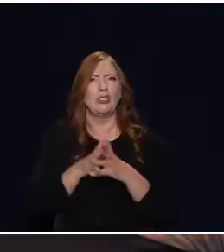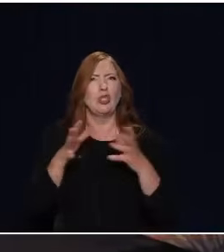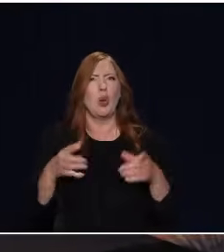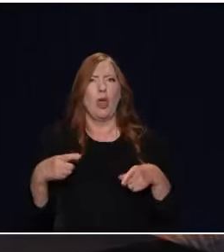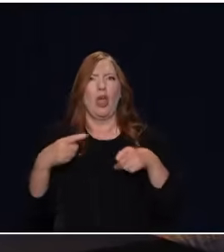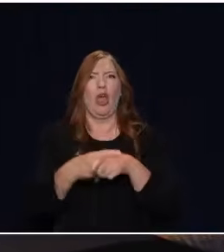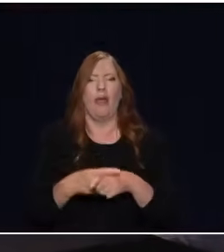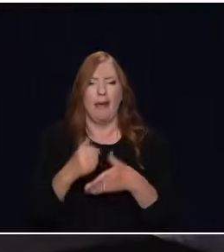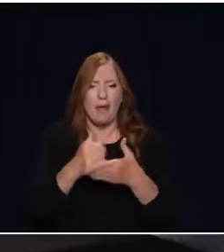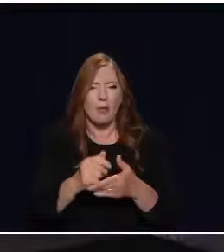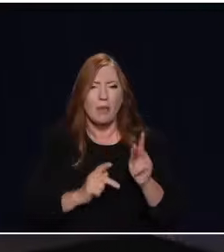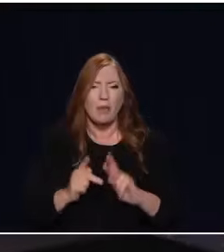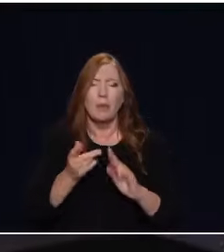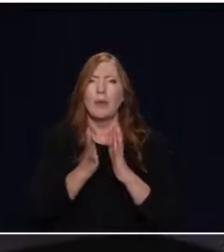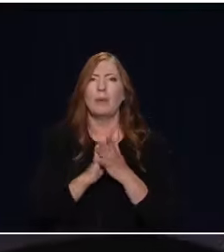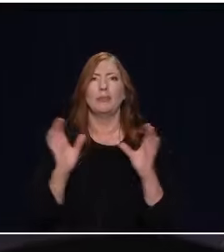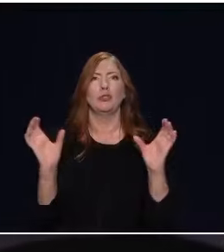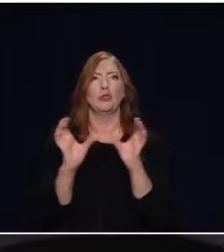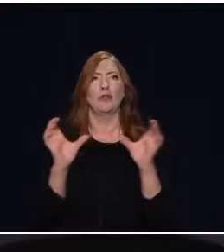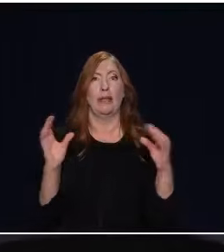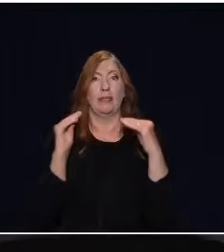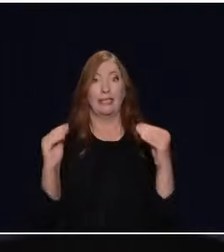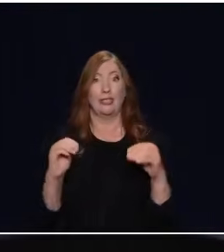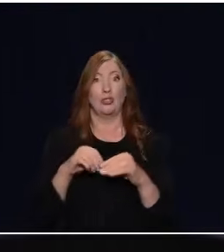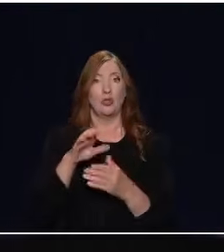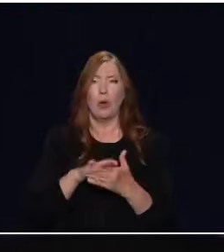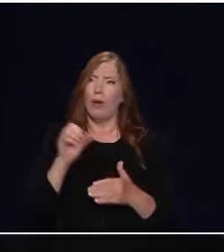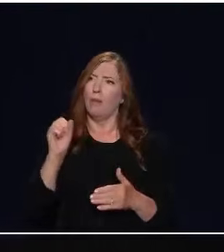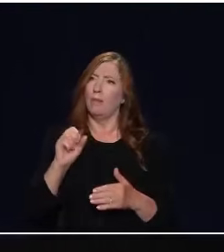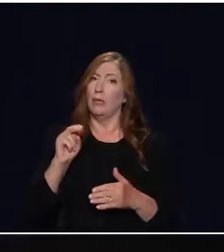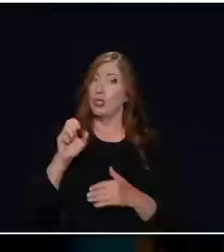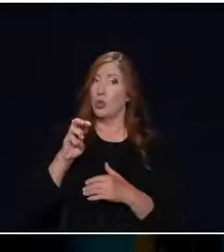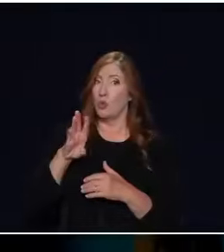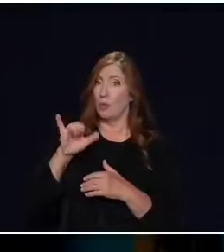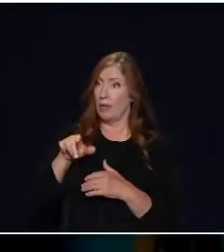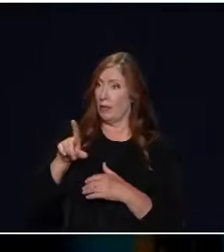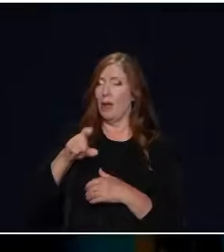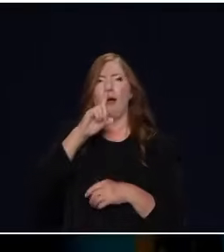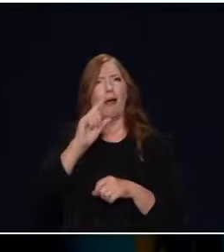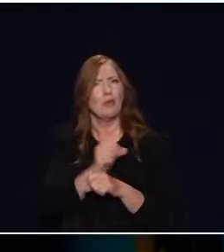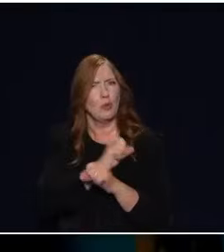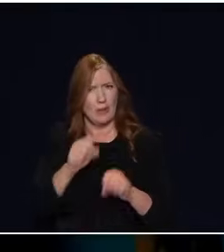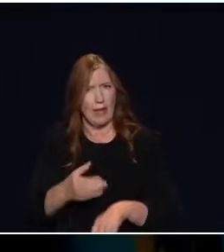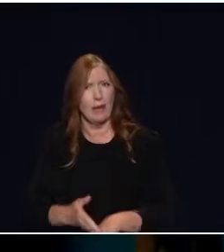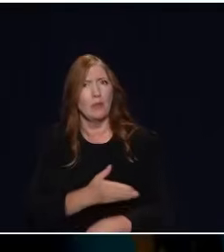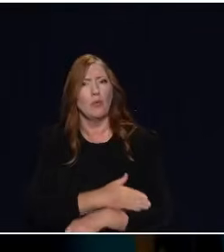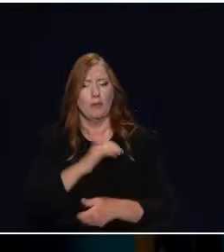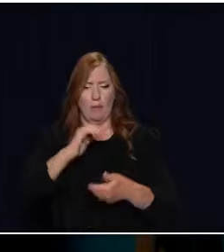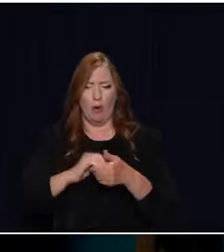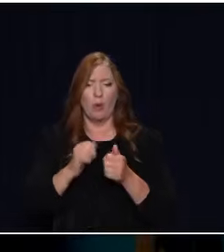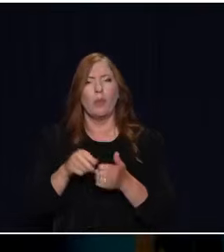PROCESS MORE ACCESSIBLE OR TO PERHAPS GET MORE FOLKS CERTIFIED TO BE ABLE TO TEACH IN OUR SCHOOLS?